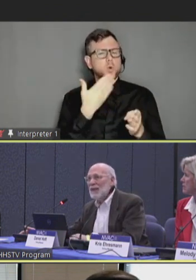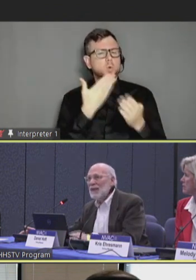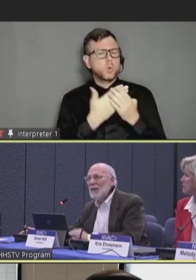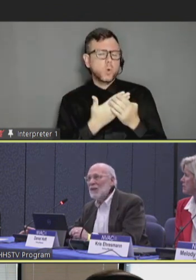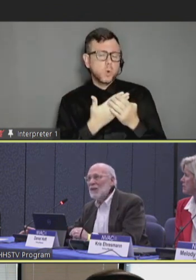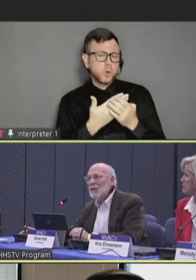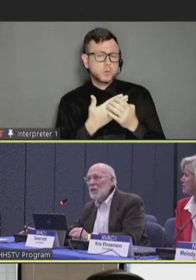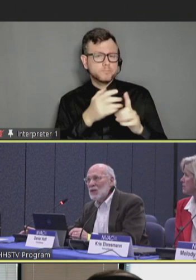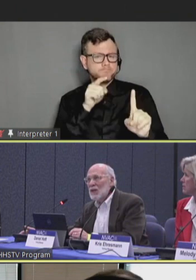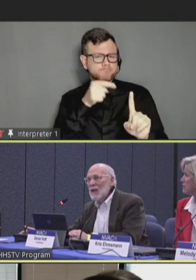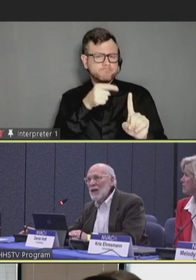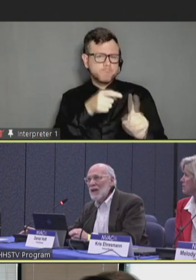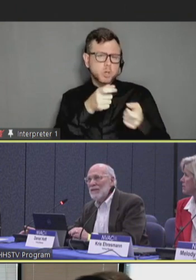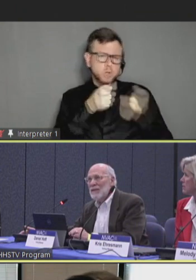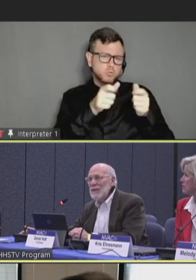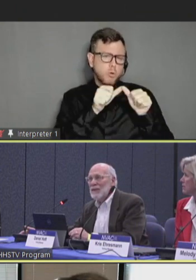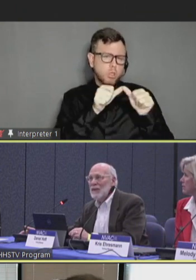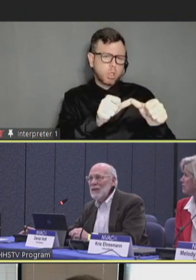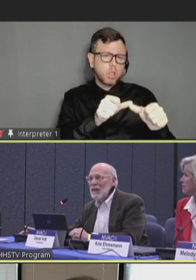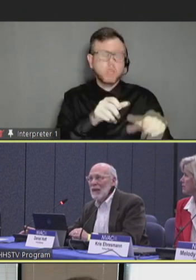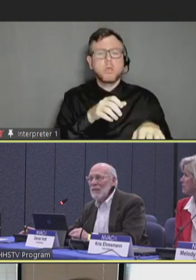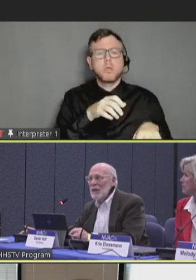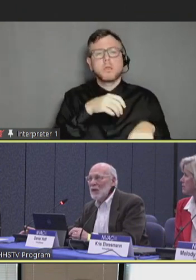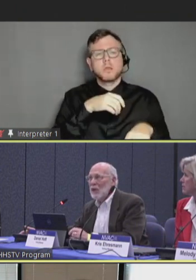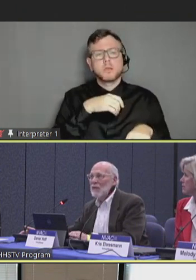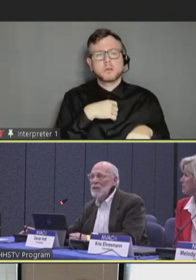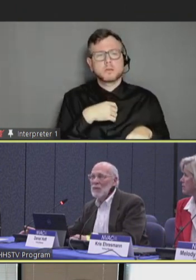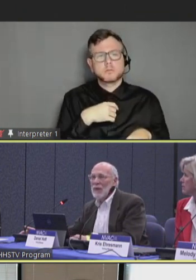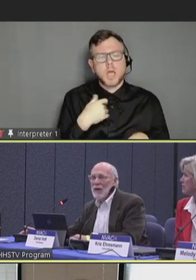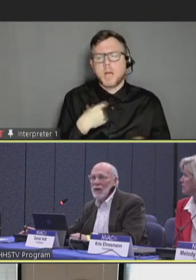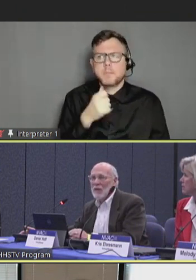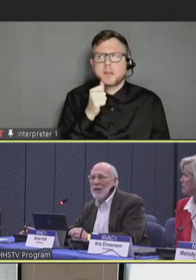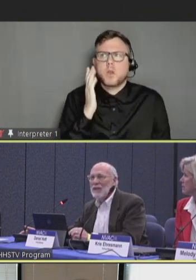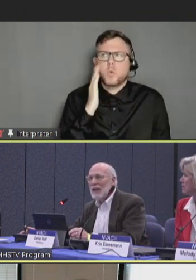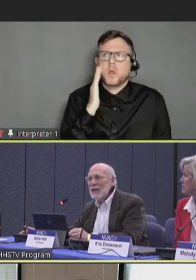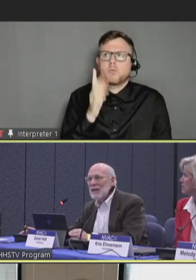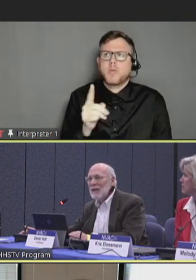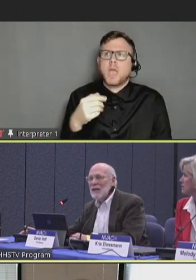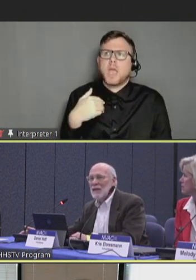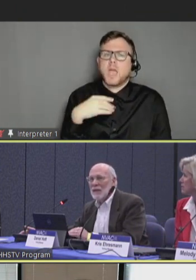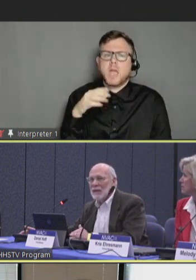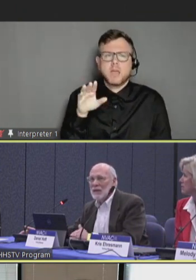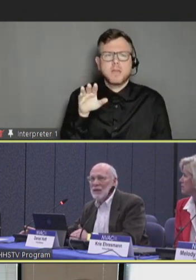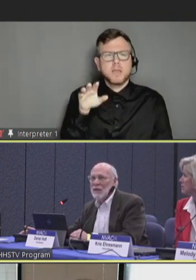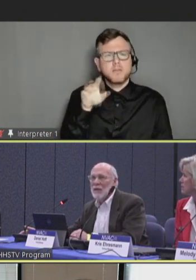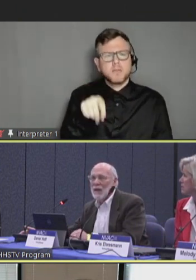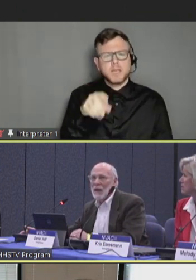The other question I have is -- I'm not aware of this, but are there any data in the literature